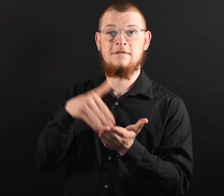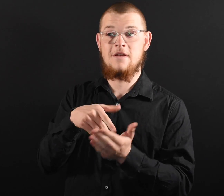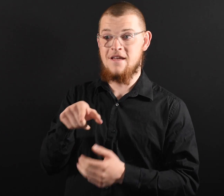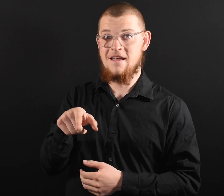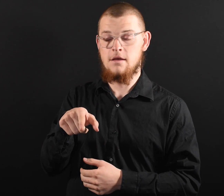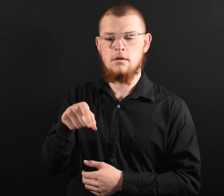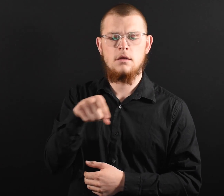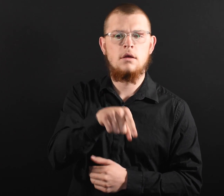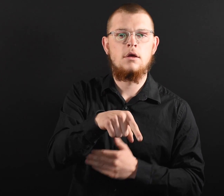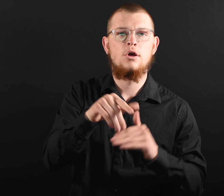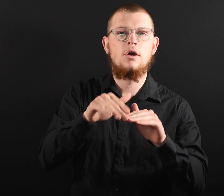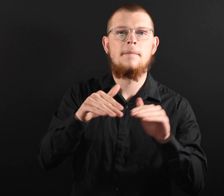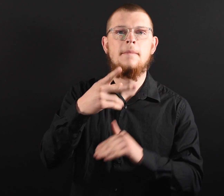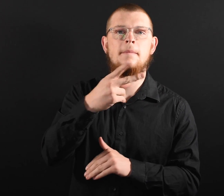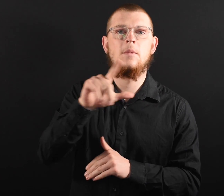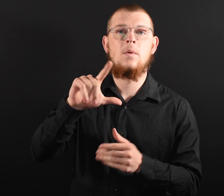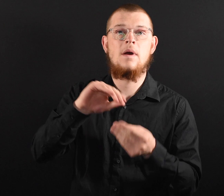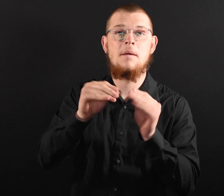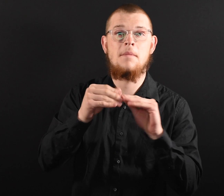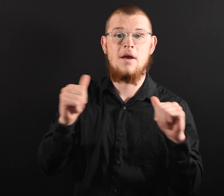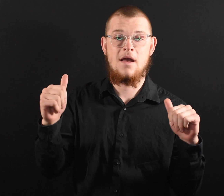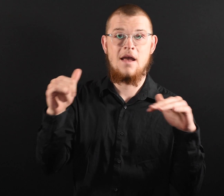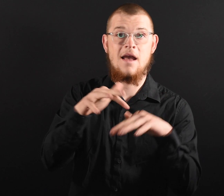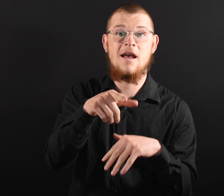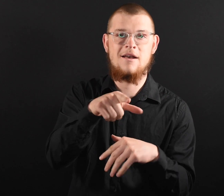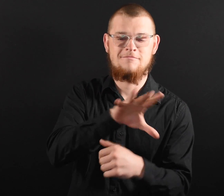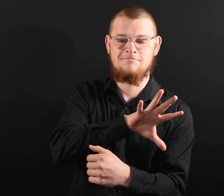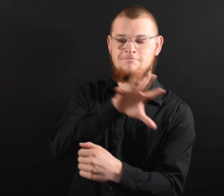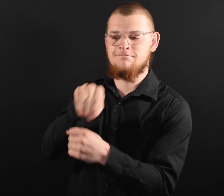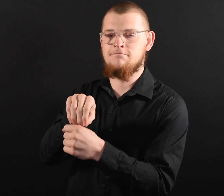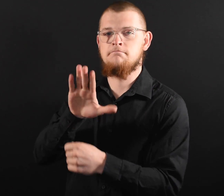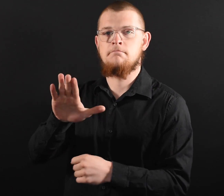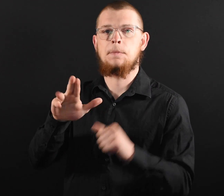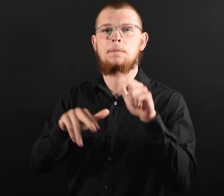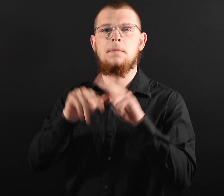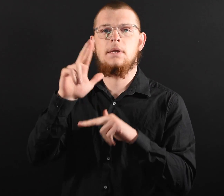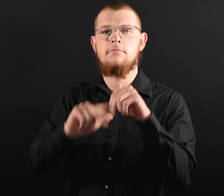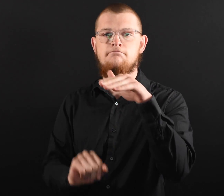with limited occupancy, such as a fitness center, the occupants of a pool must be